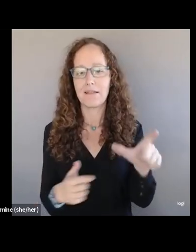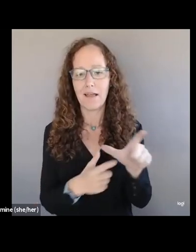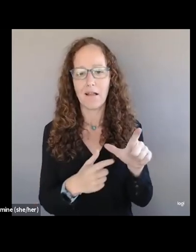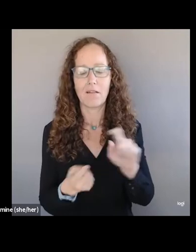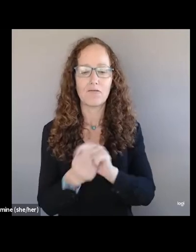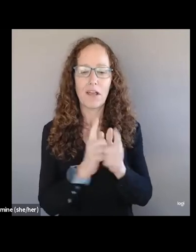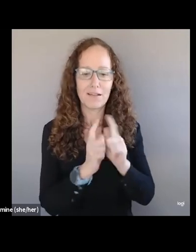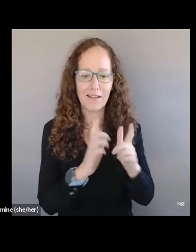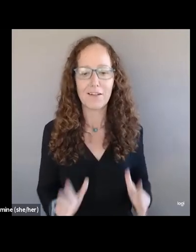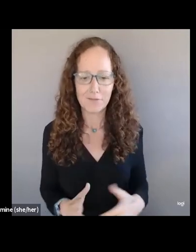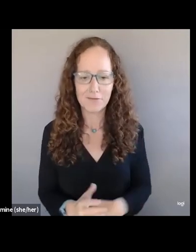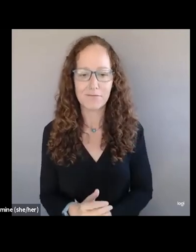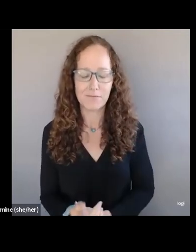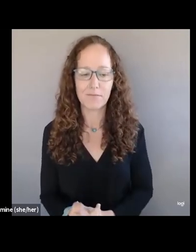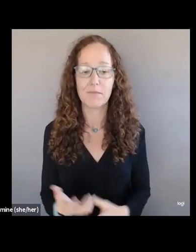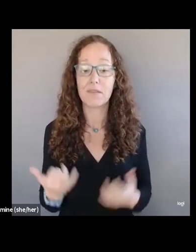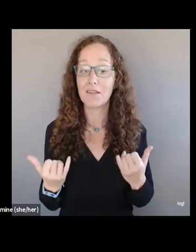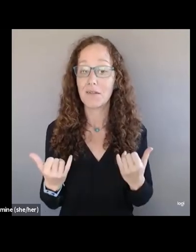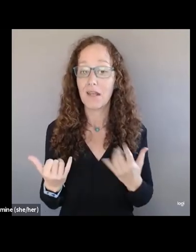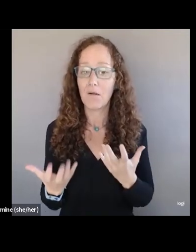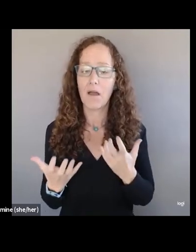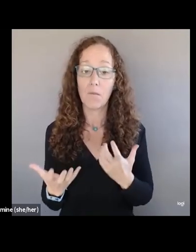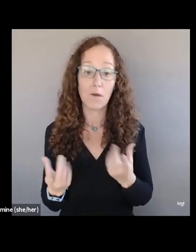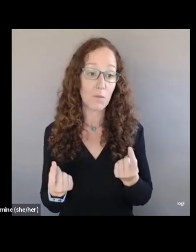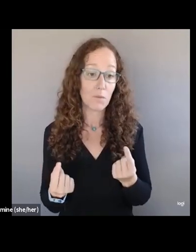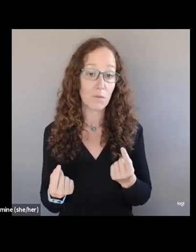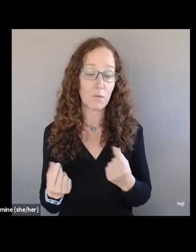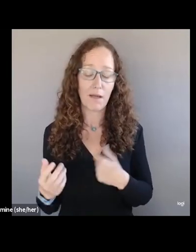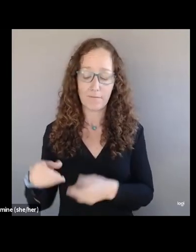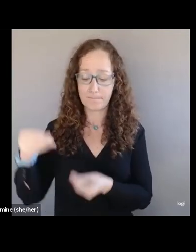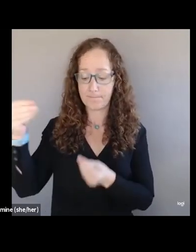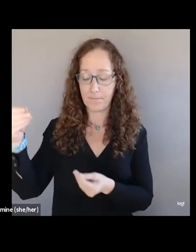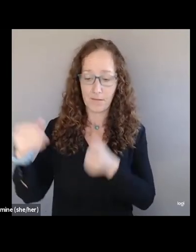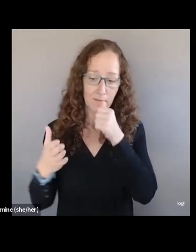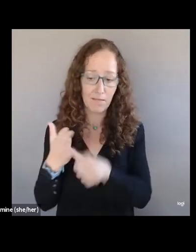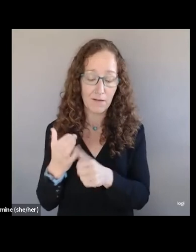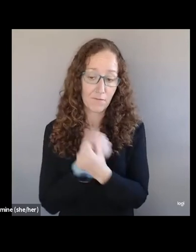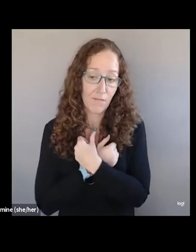you a letter of love, and a letter of gratitude. That I